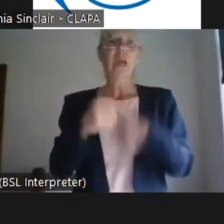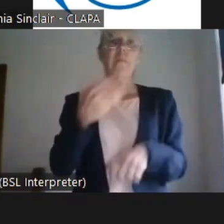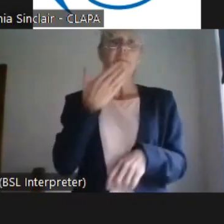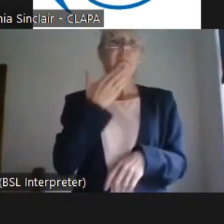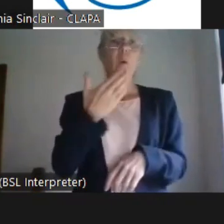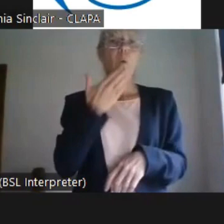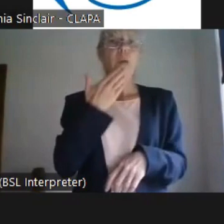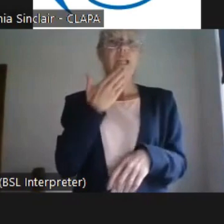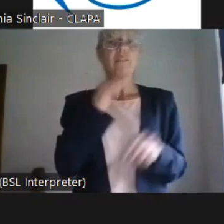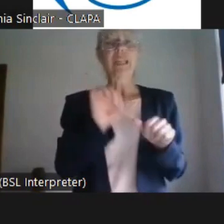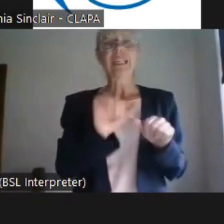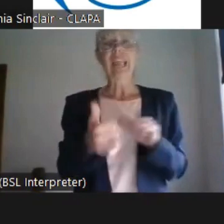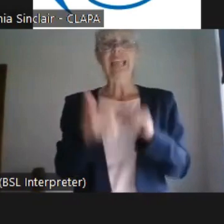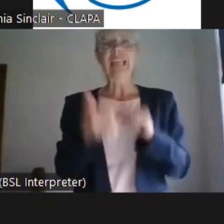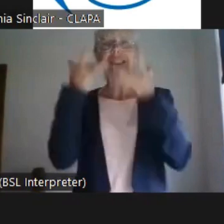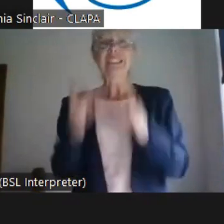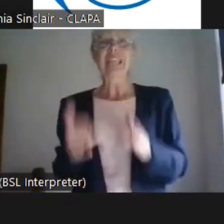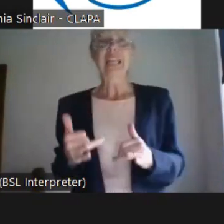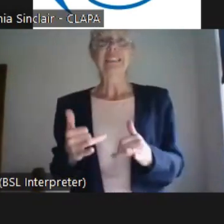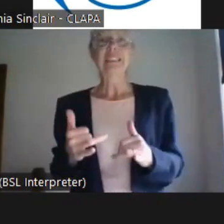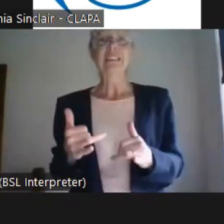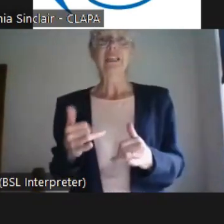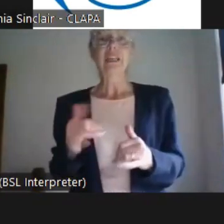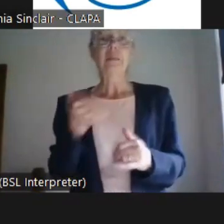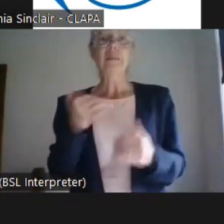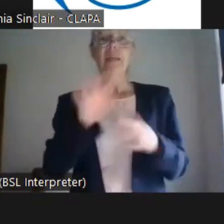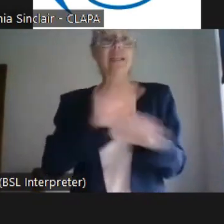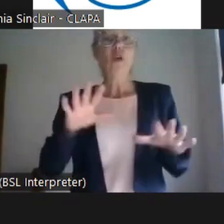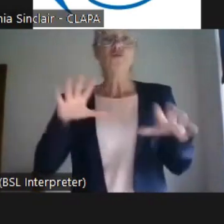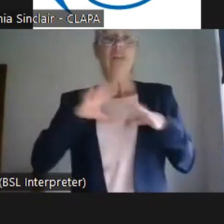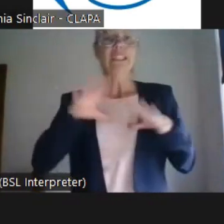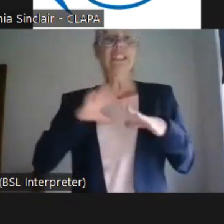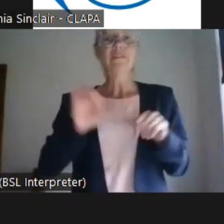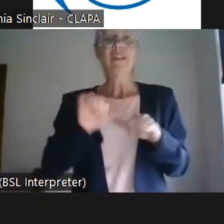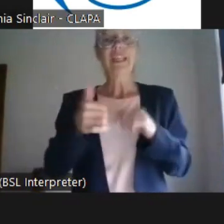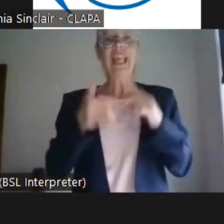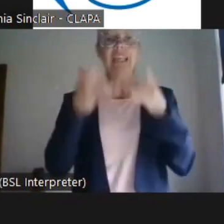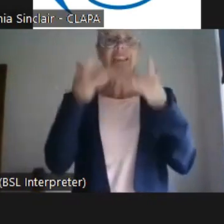test but you might not be quite ready for the next test which is sort of Teddy's in the bucket and or